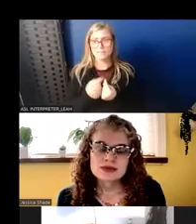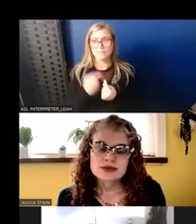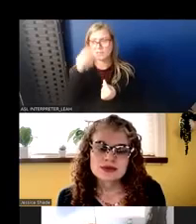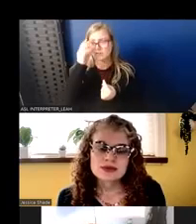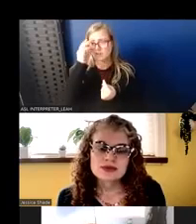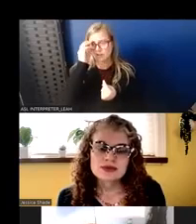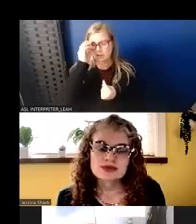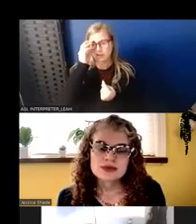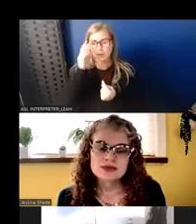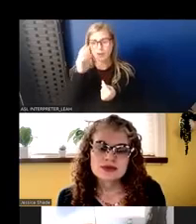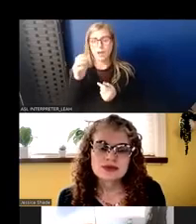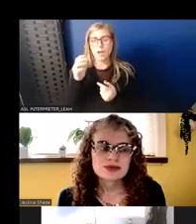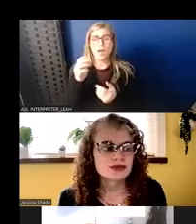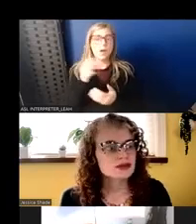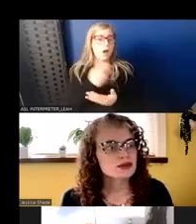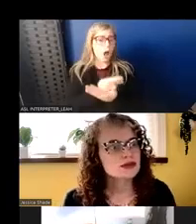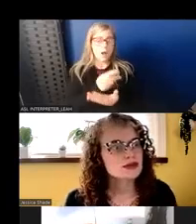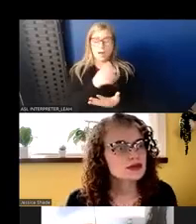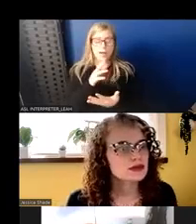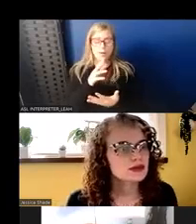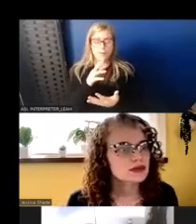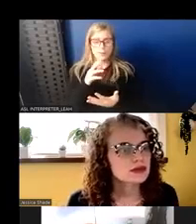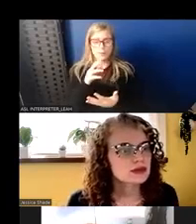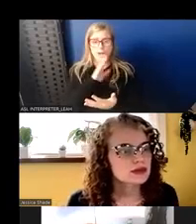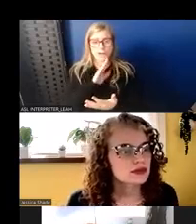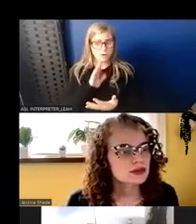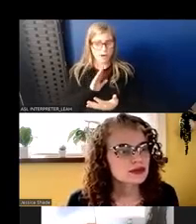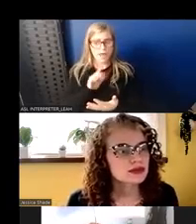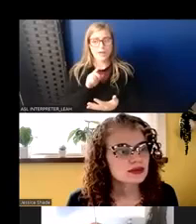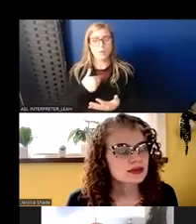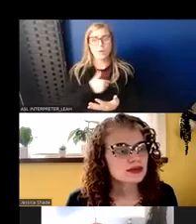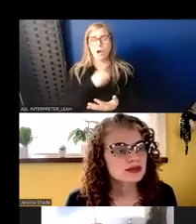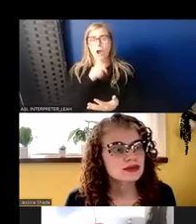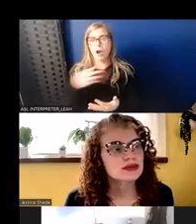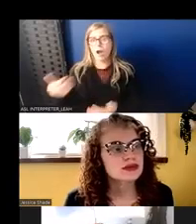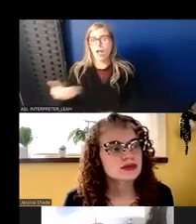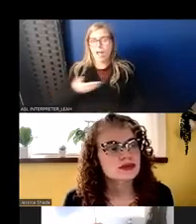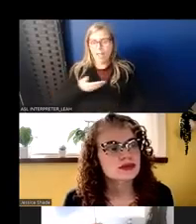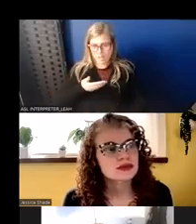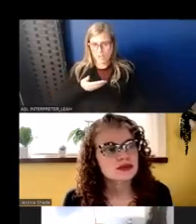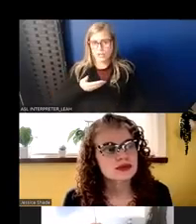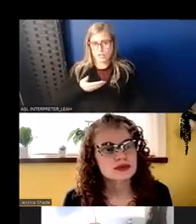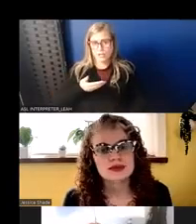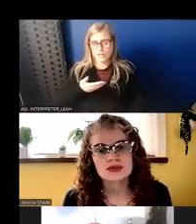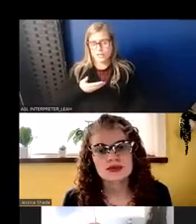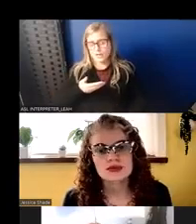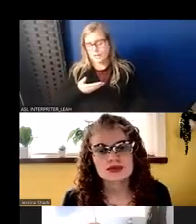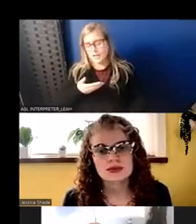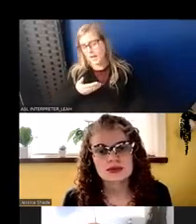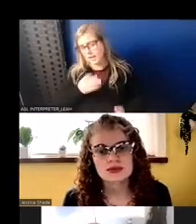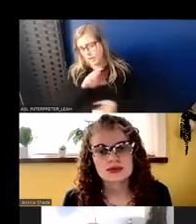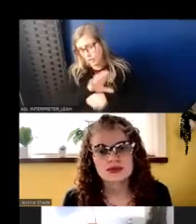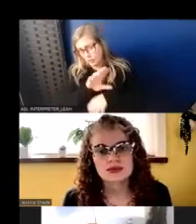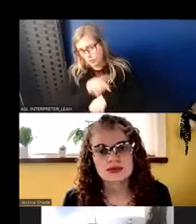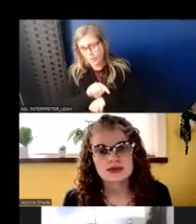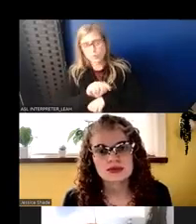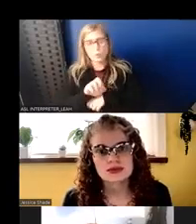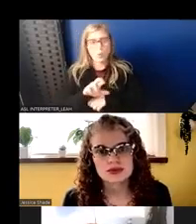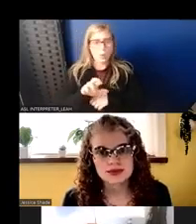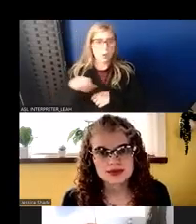grant where we are either hired as a consultant or we are written into their grant as a team scientist where we get